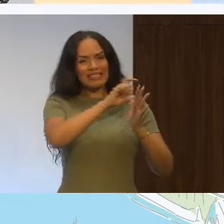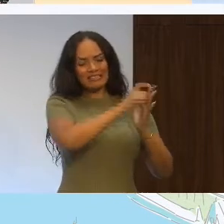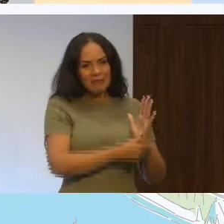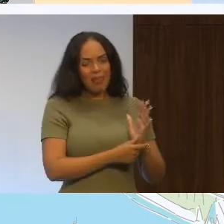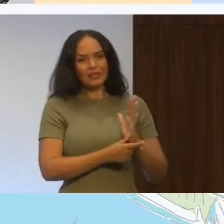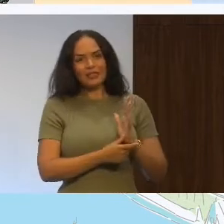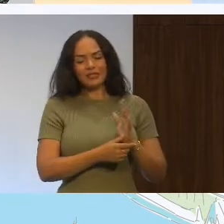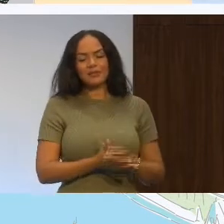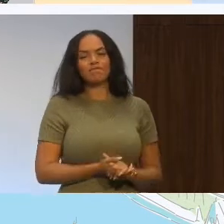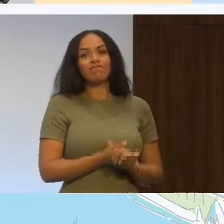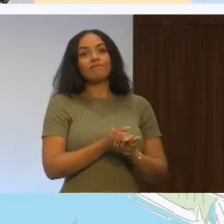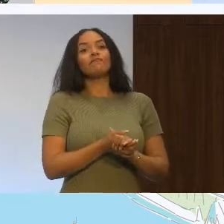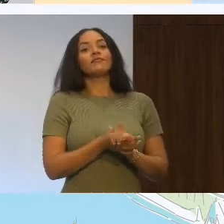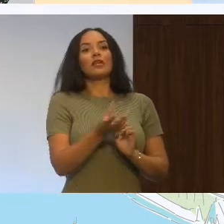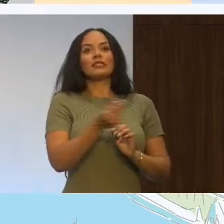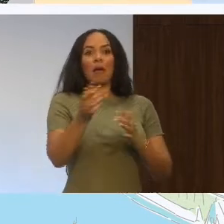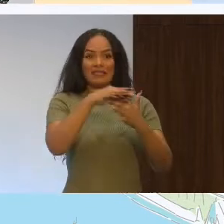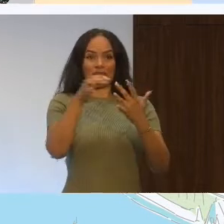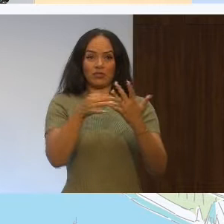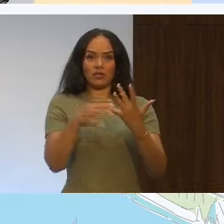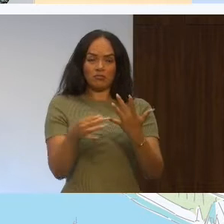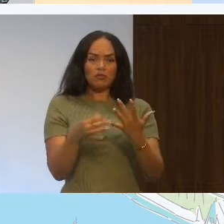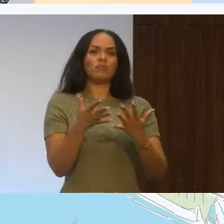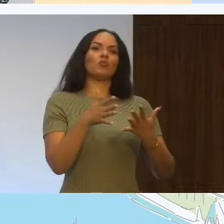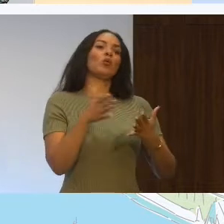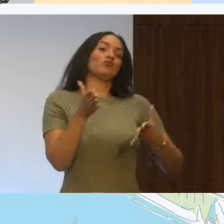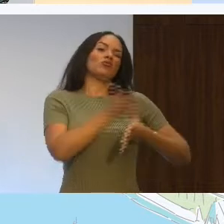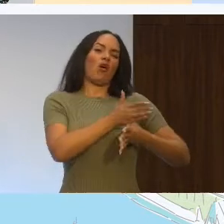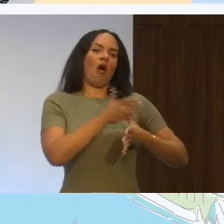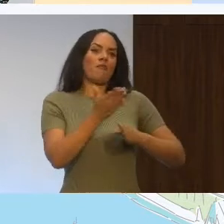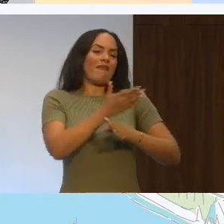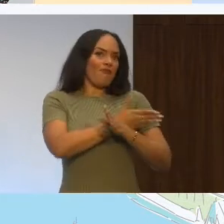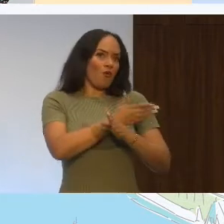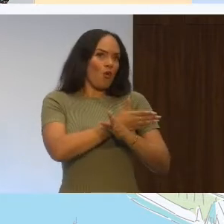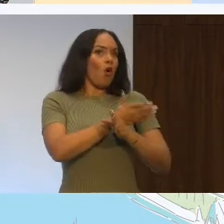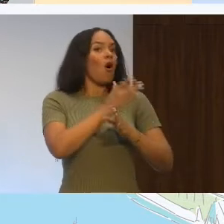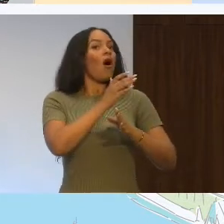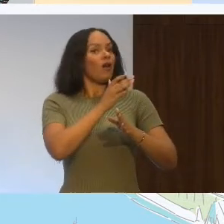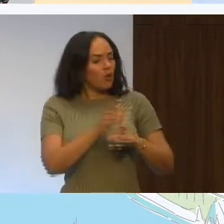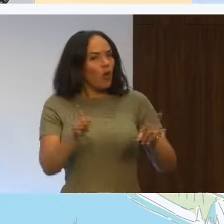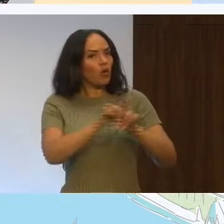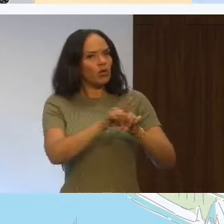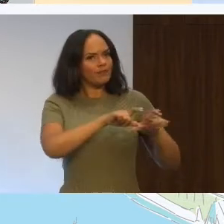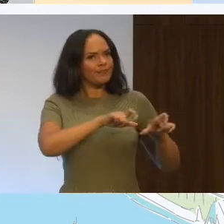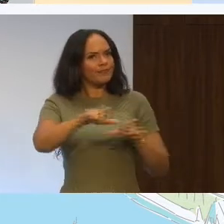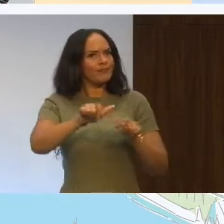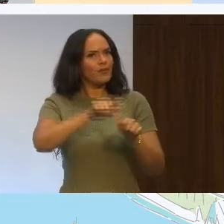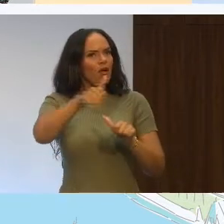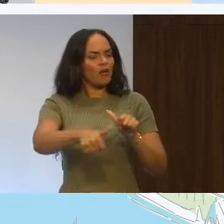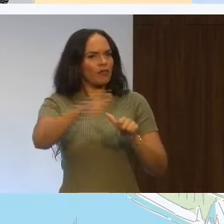Some symptoms at least may start before and continue after headache resolution. We do really need to look at children and adolescents more